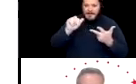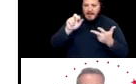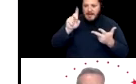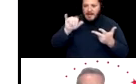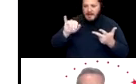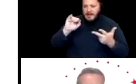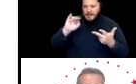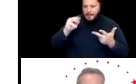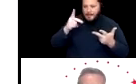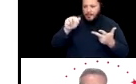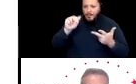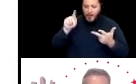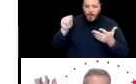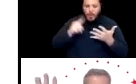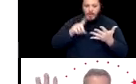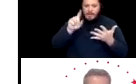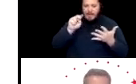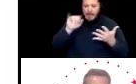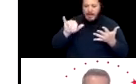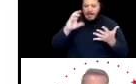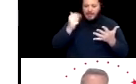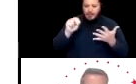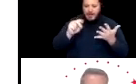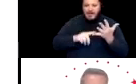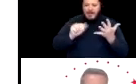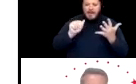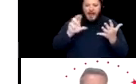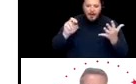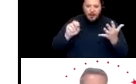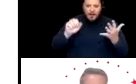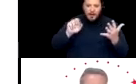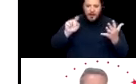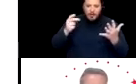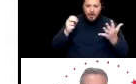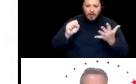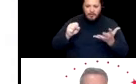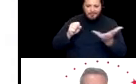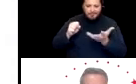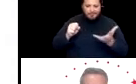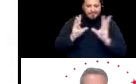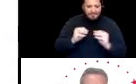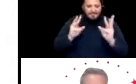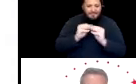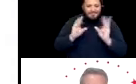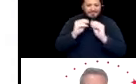and Erin Carruthers who have been meeting for months and keeping on top of what's going on and making sure that the,